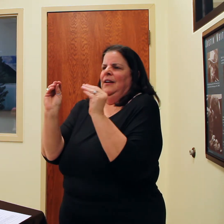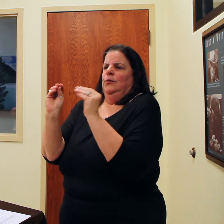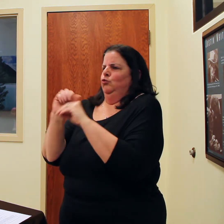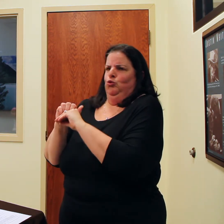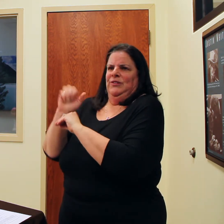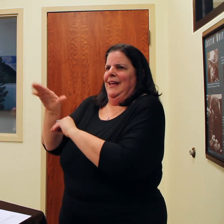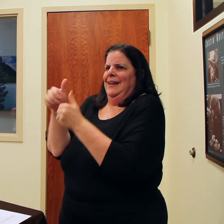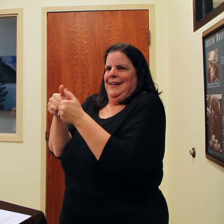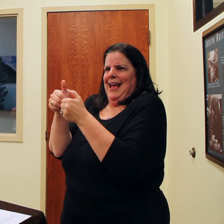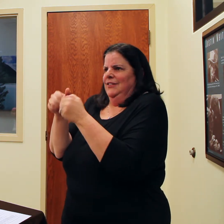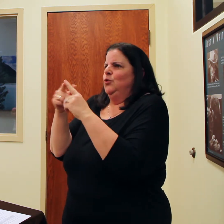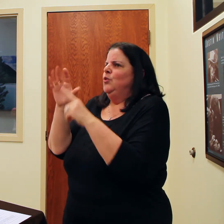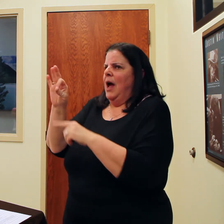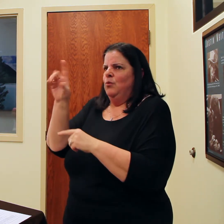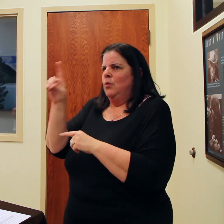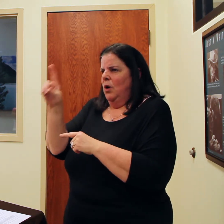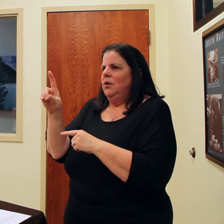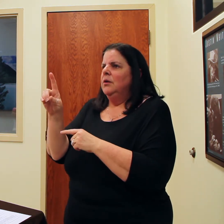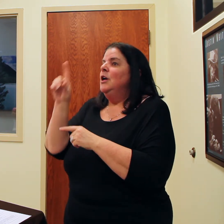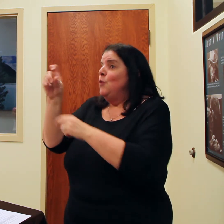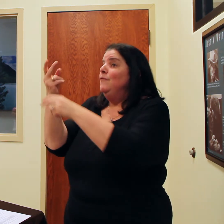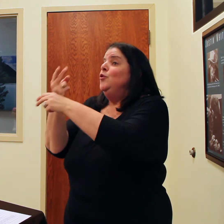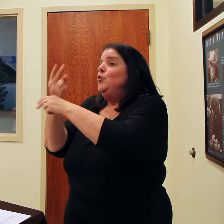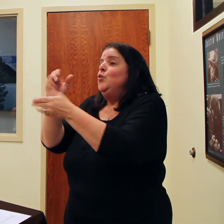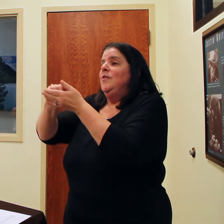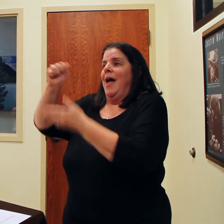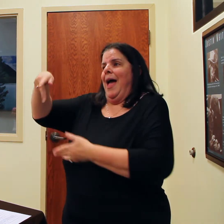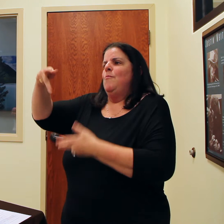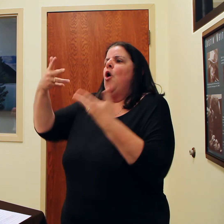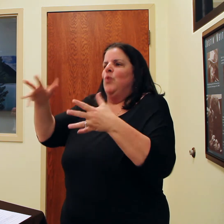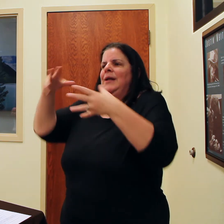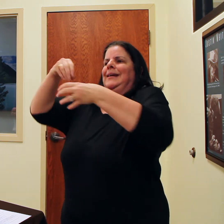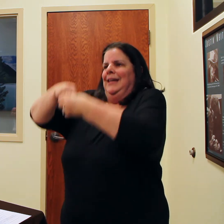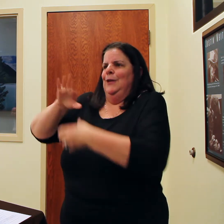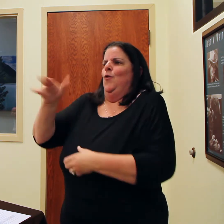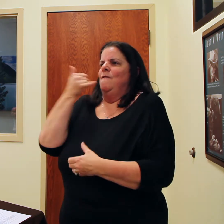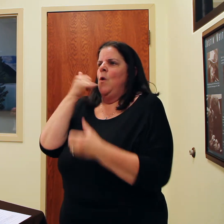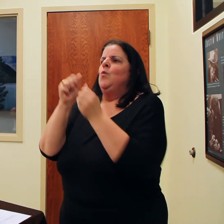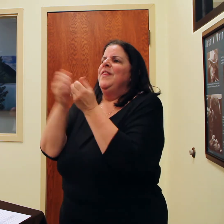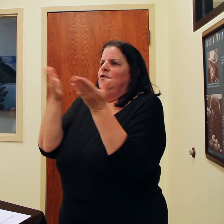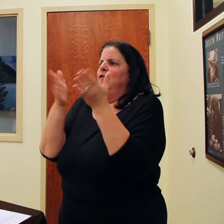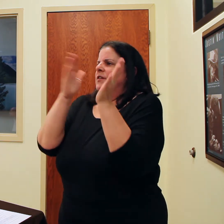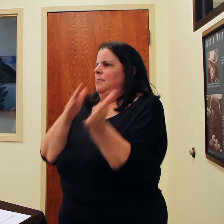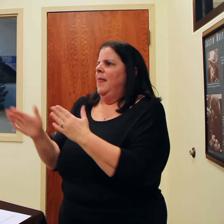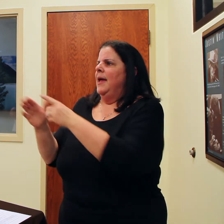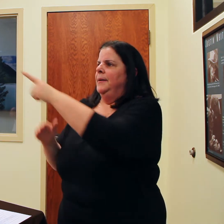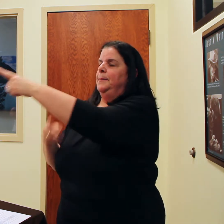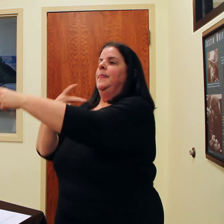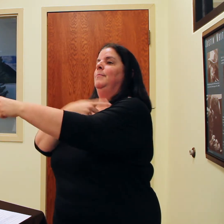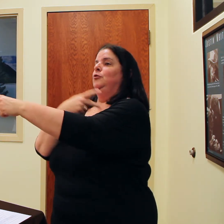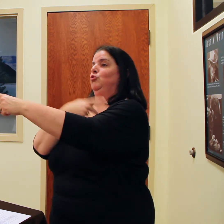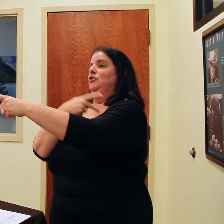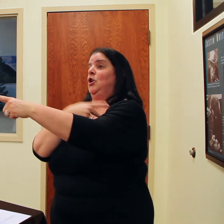You just use the text app that's built into your phone with the service plan. Yes, ma'am? [Voiceover] Will this work across El Paso